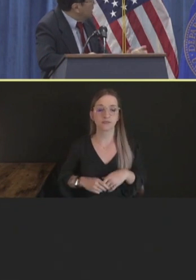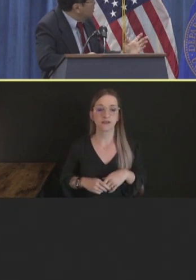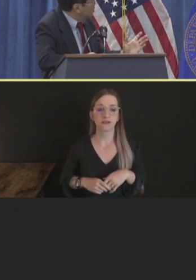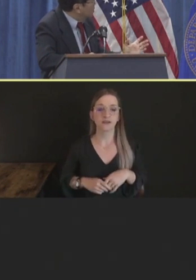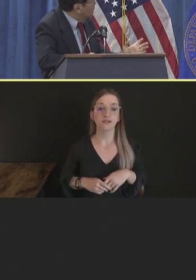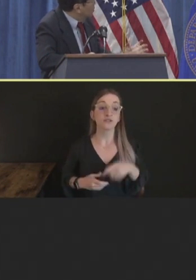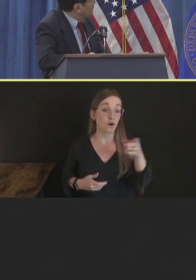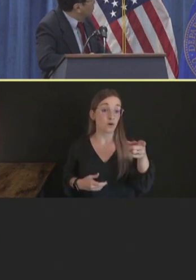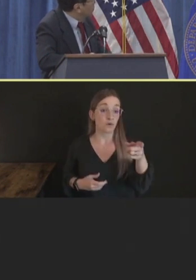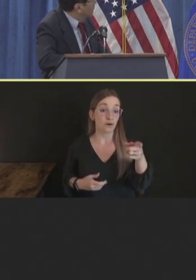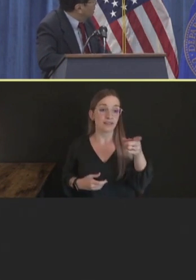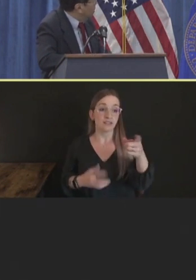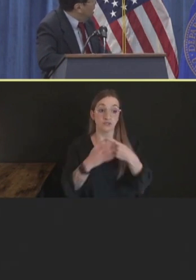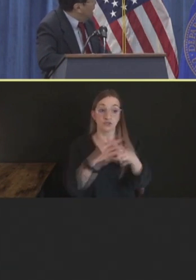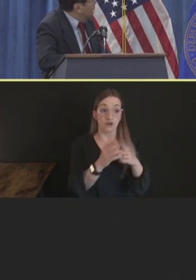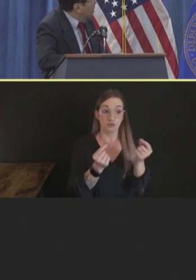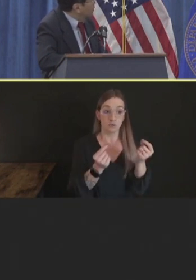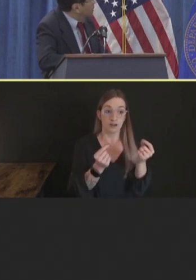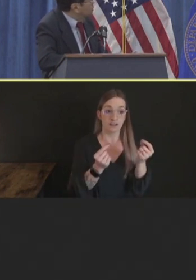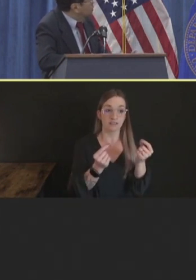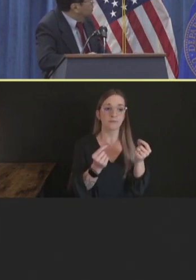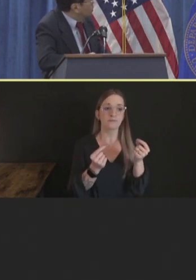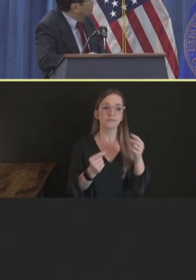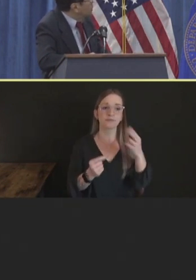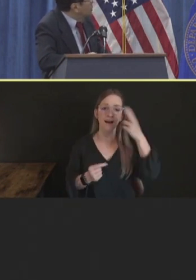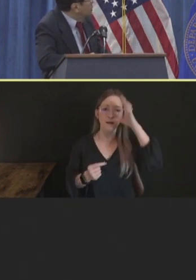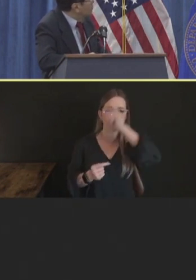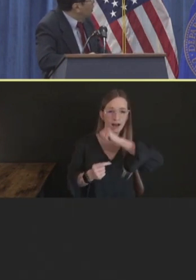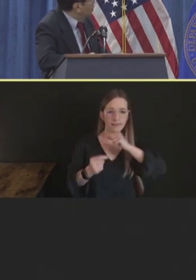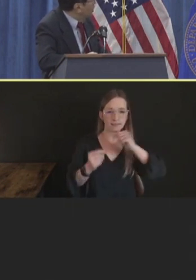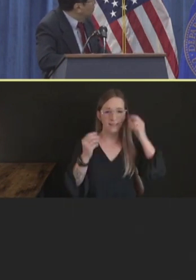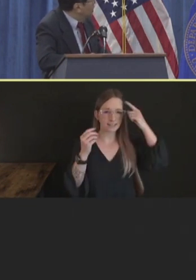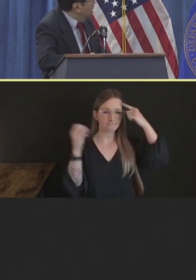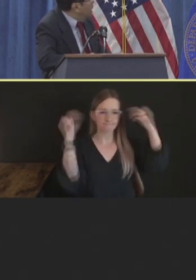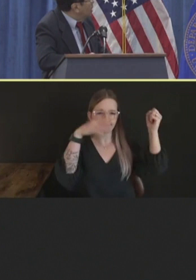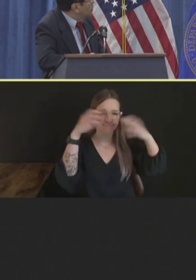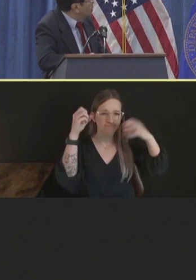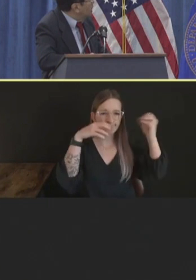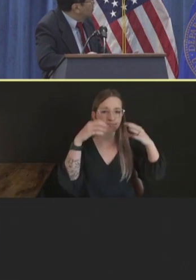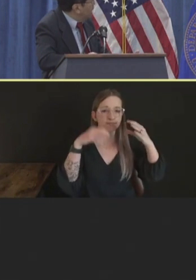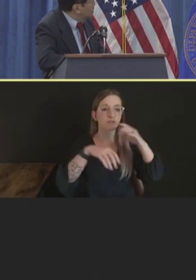And so it starts off with kind of hypothesis generation on the far left, via by passive